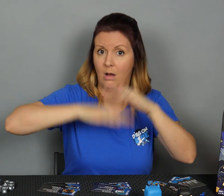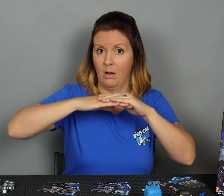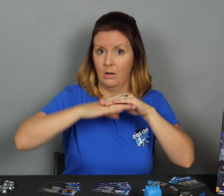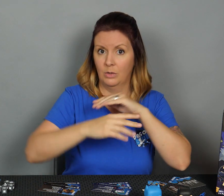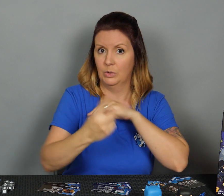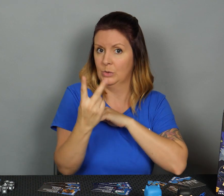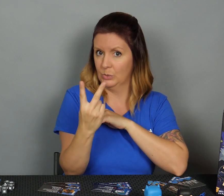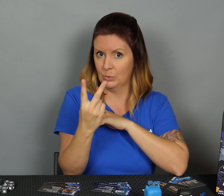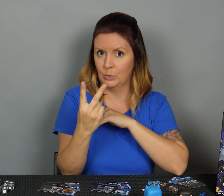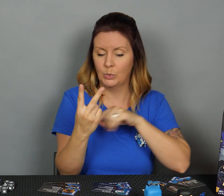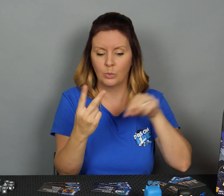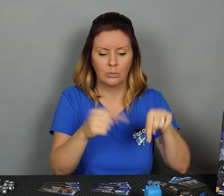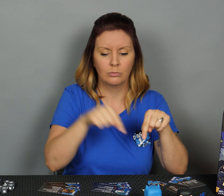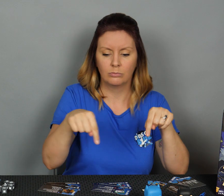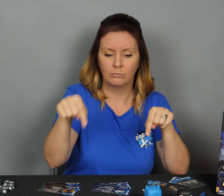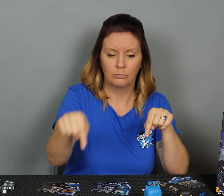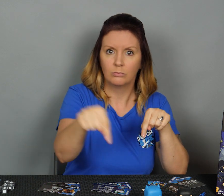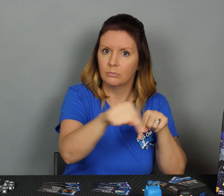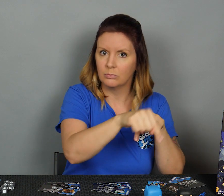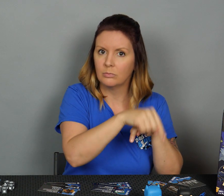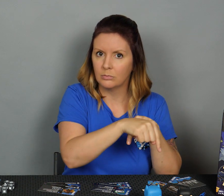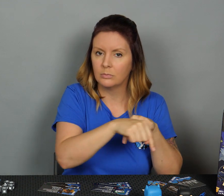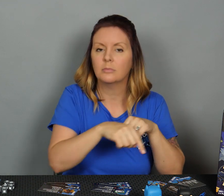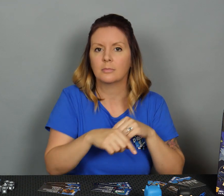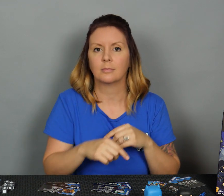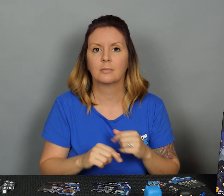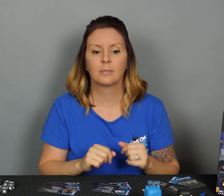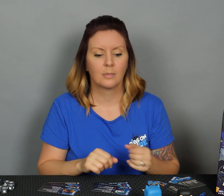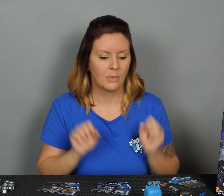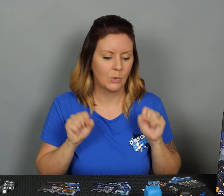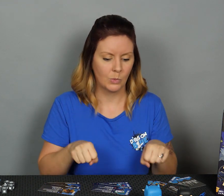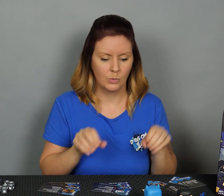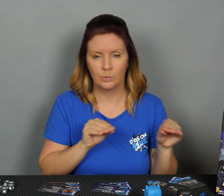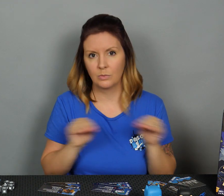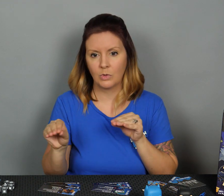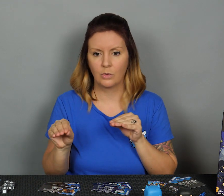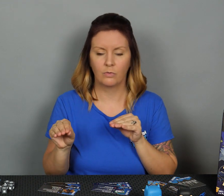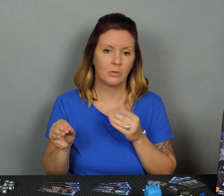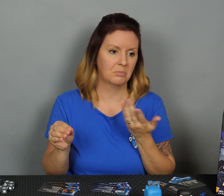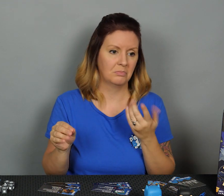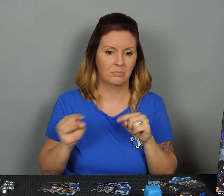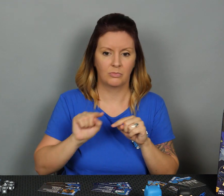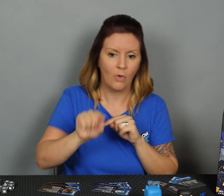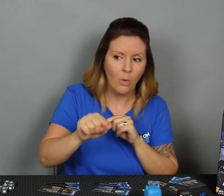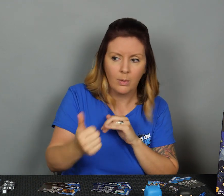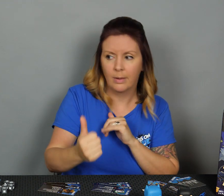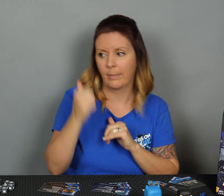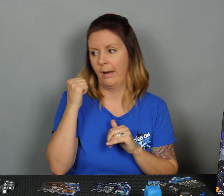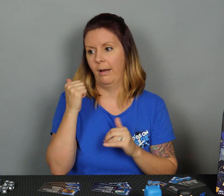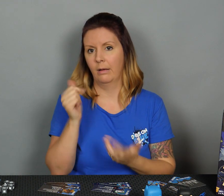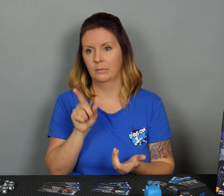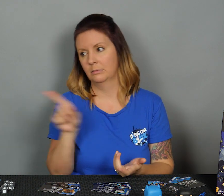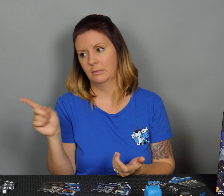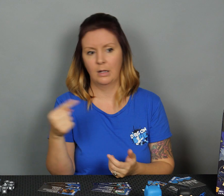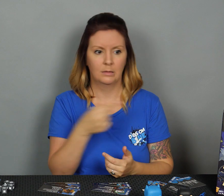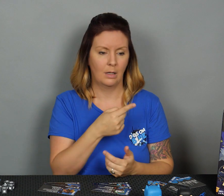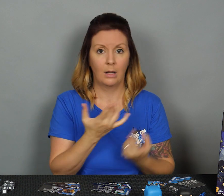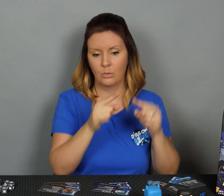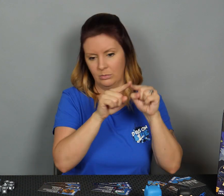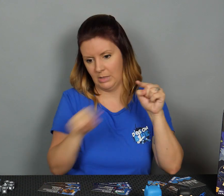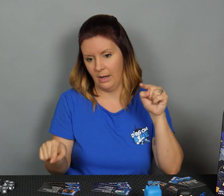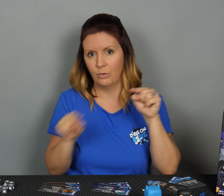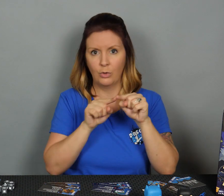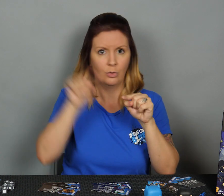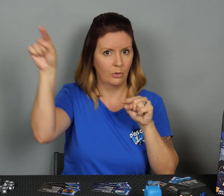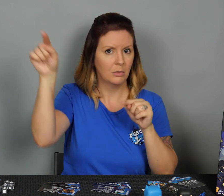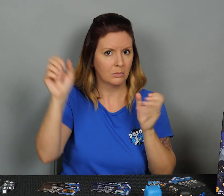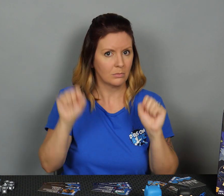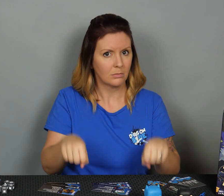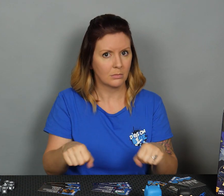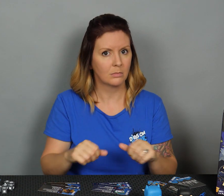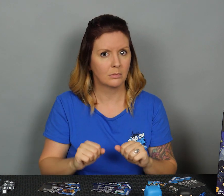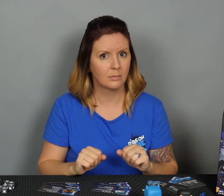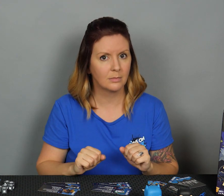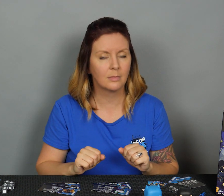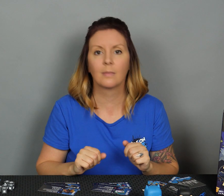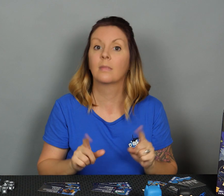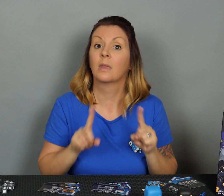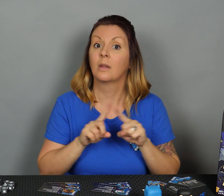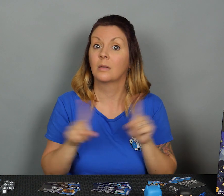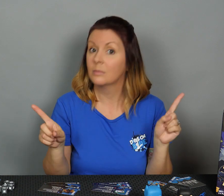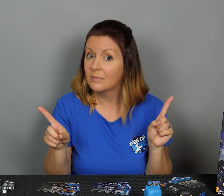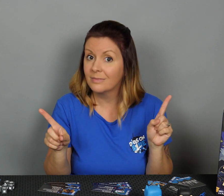You can move up to 2 spaces and you can move forward and back, side to side, or even diagonal.